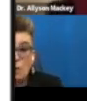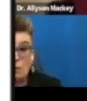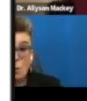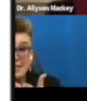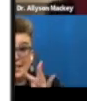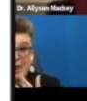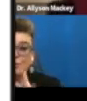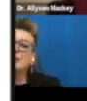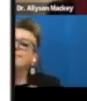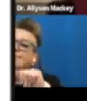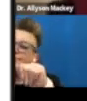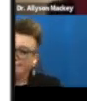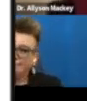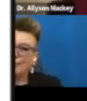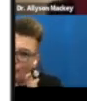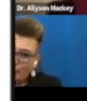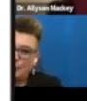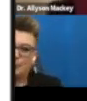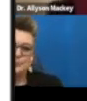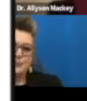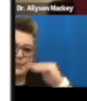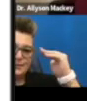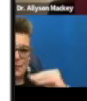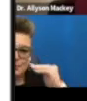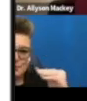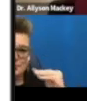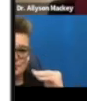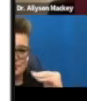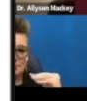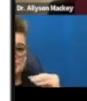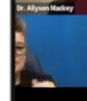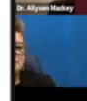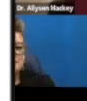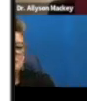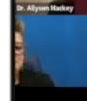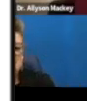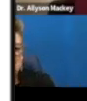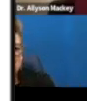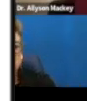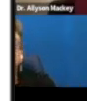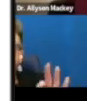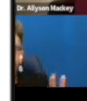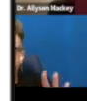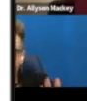adulthood dr Mackey we are switching interpreters now